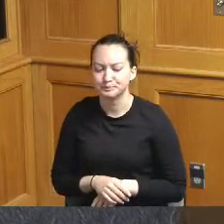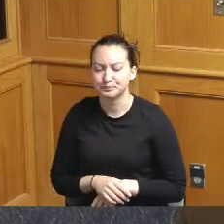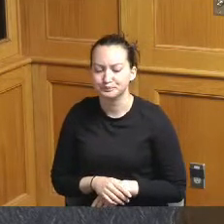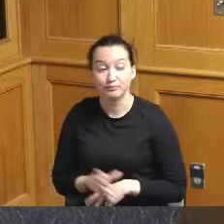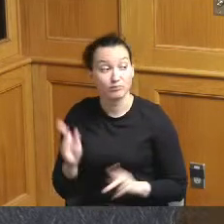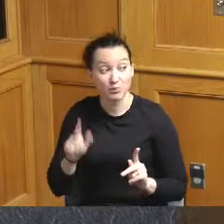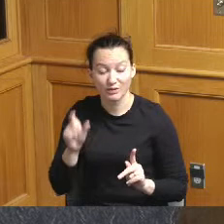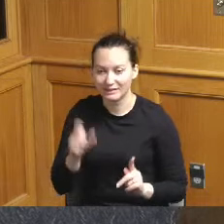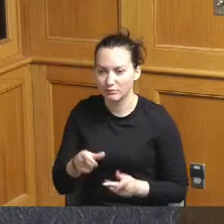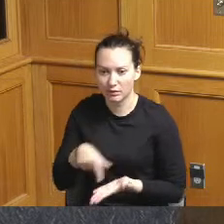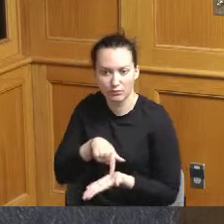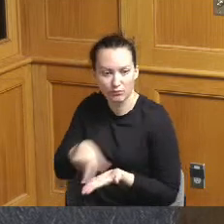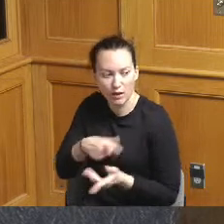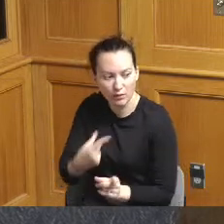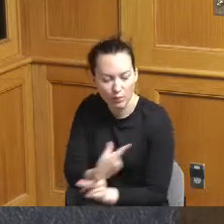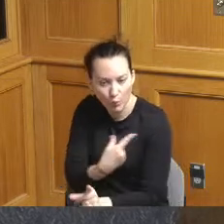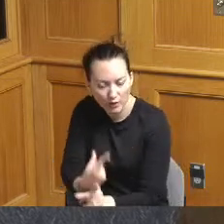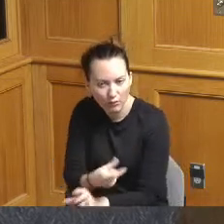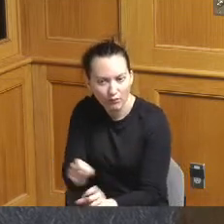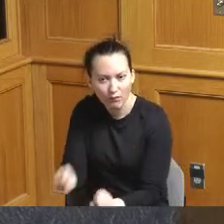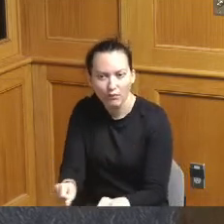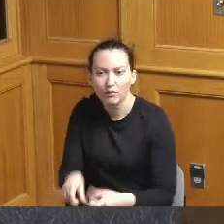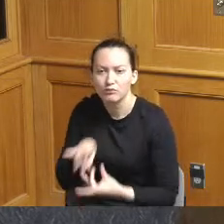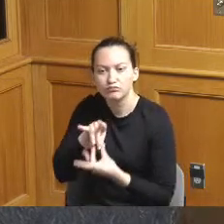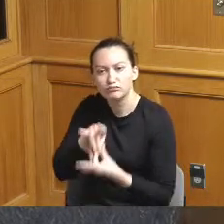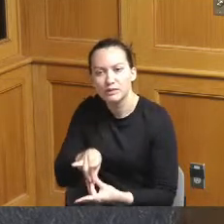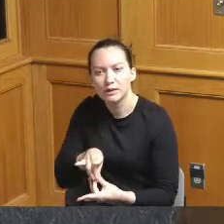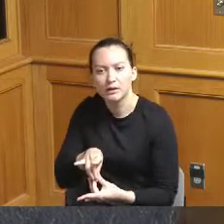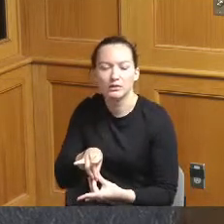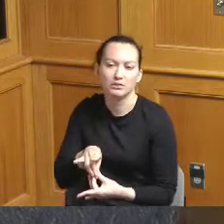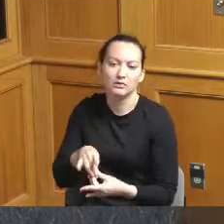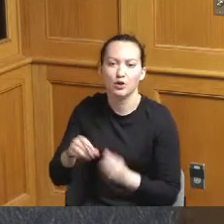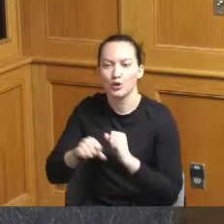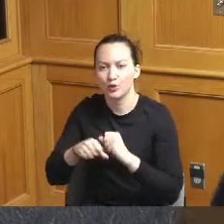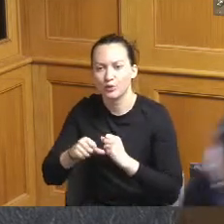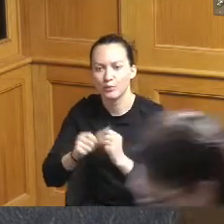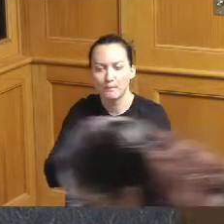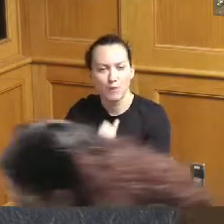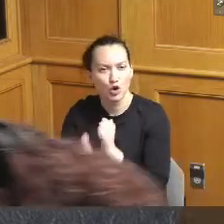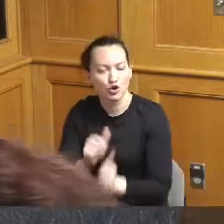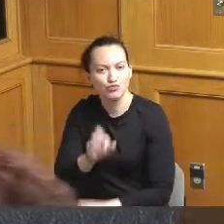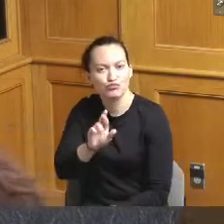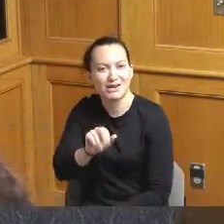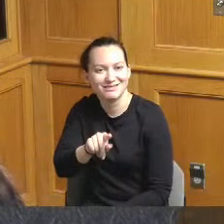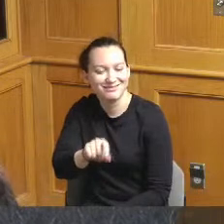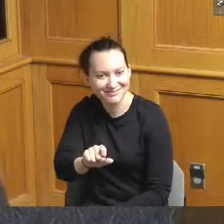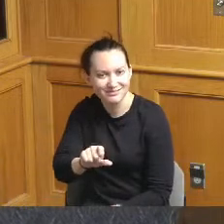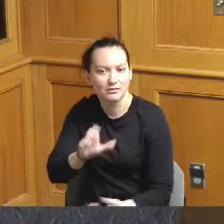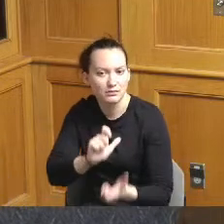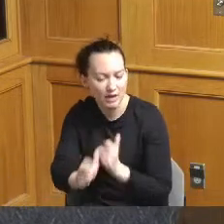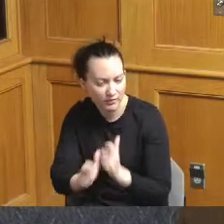need to be compensated appropriately related to market rate with our competitive set so I would